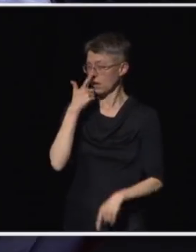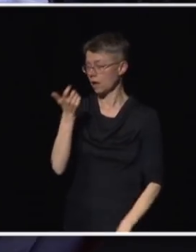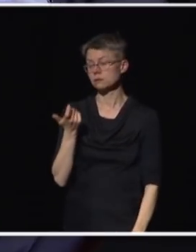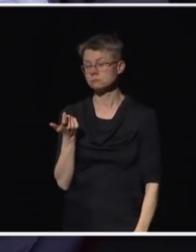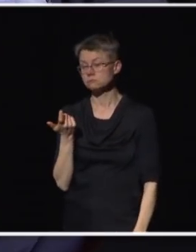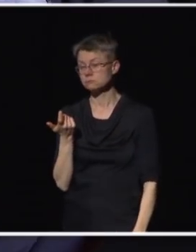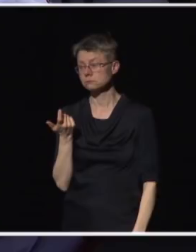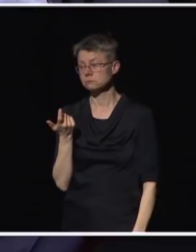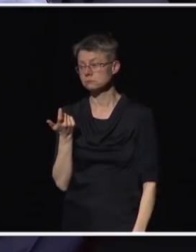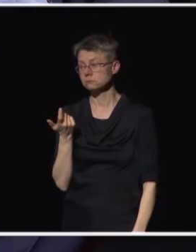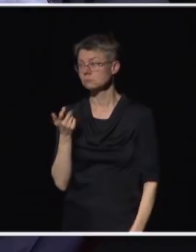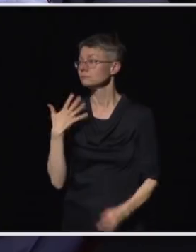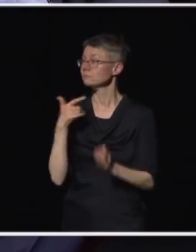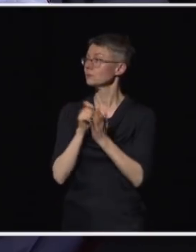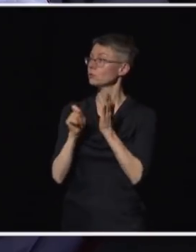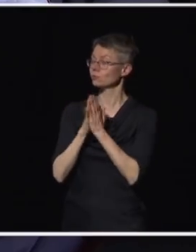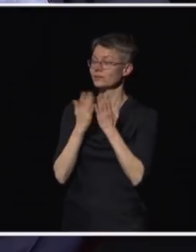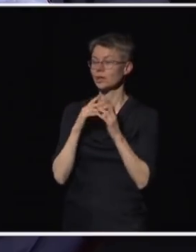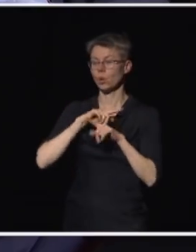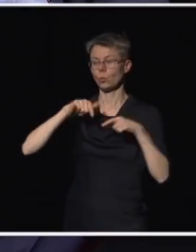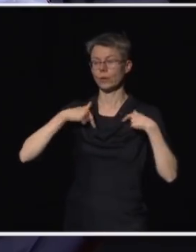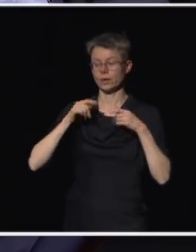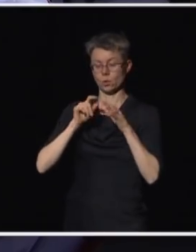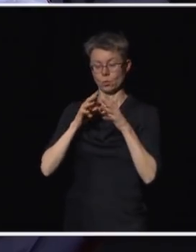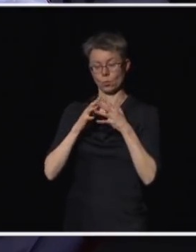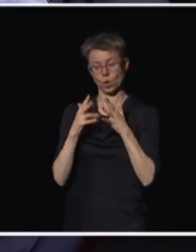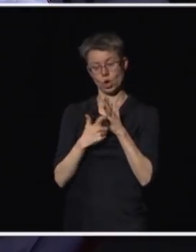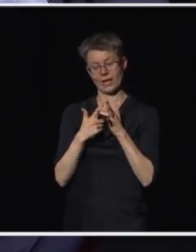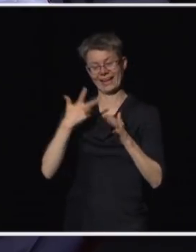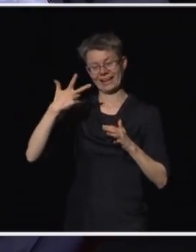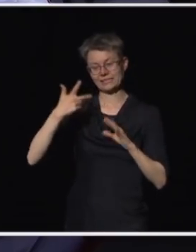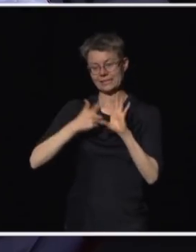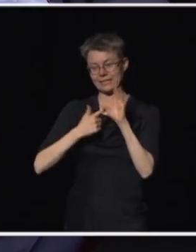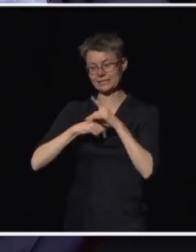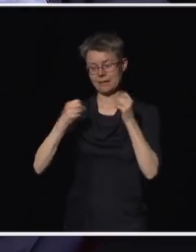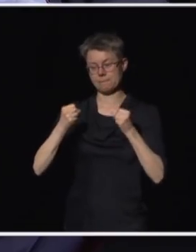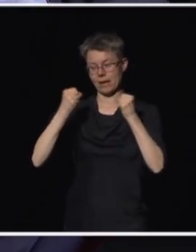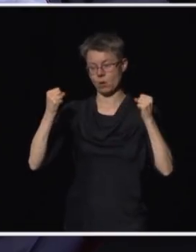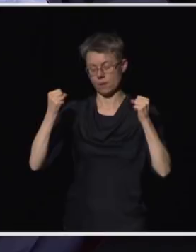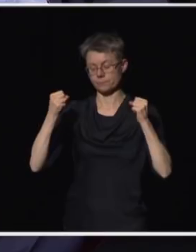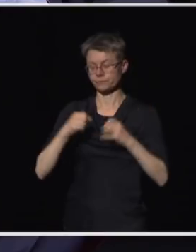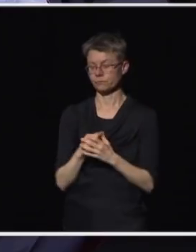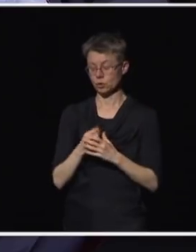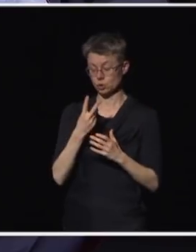You know, I write about this in my book, "We Were Eight Years in Power." In 2008 when Barack Obama was running for president,